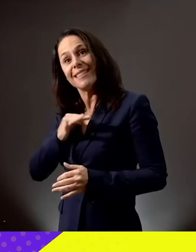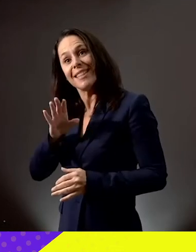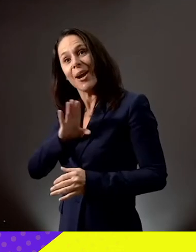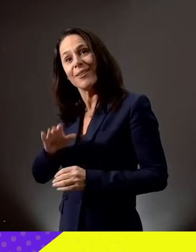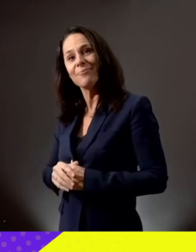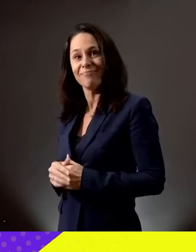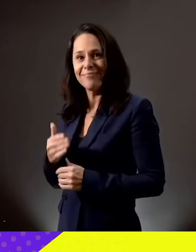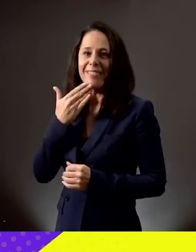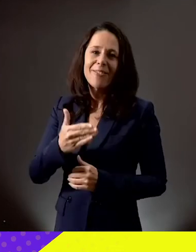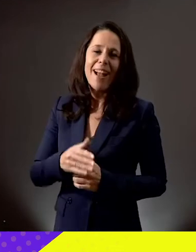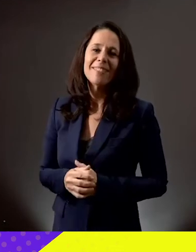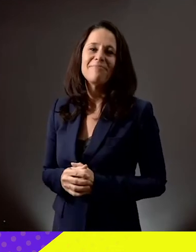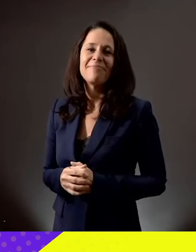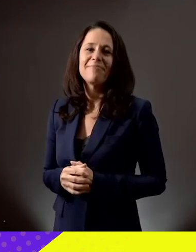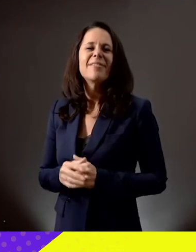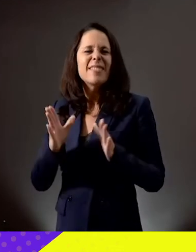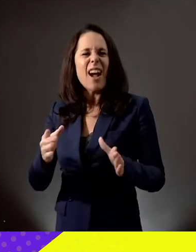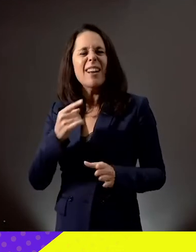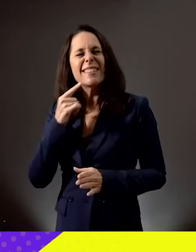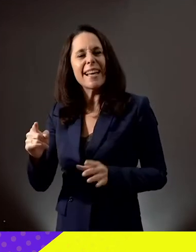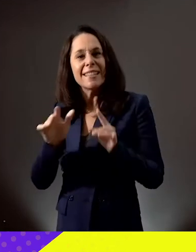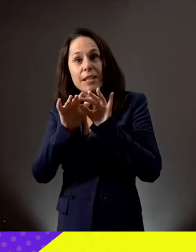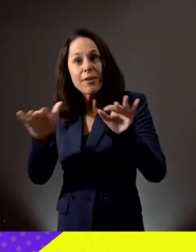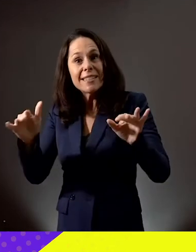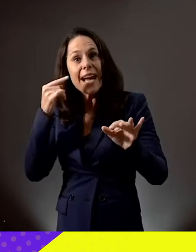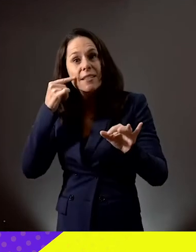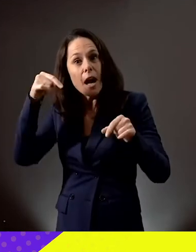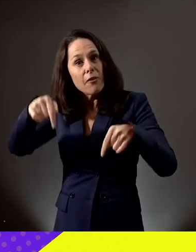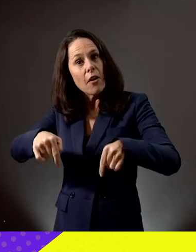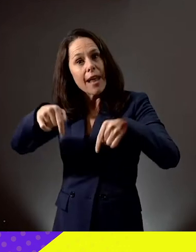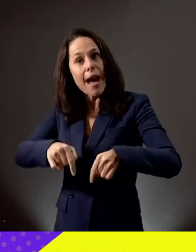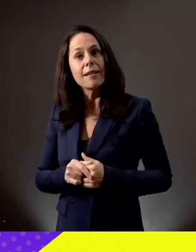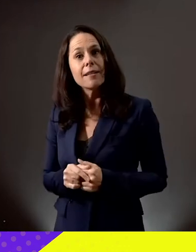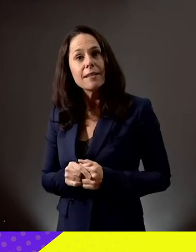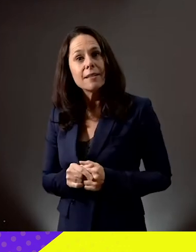So today is Diversity Day, but we would like to celebrate it every day.